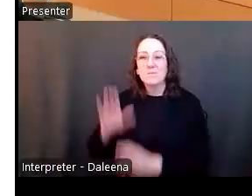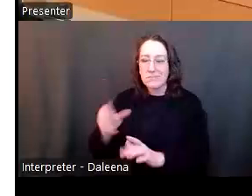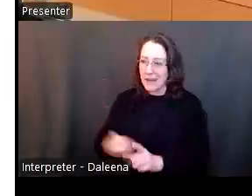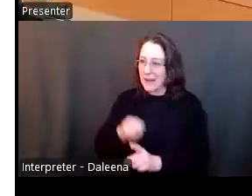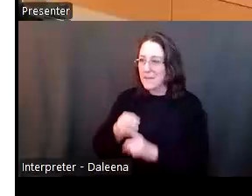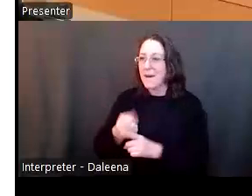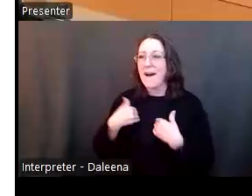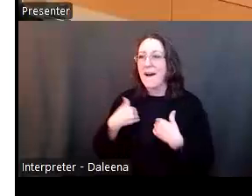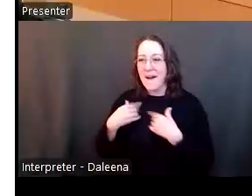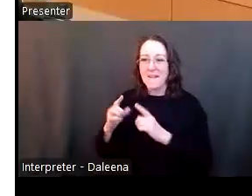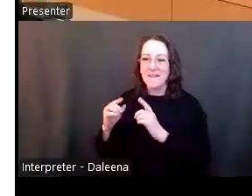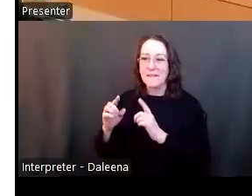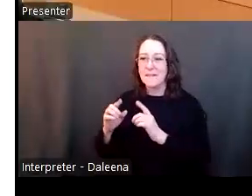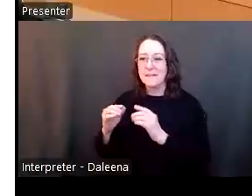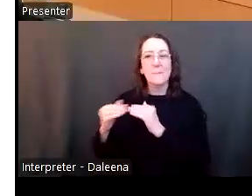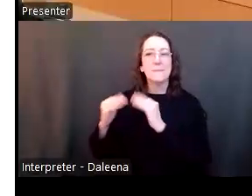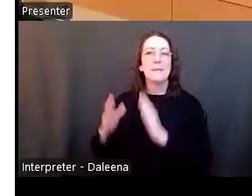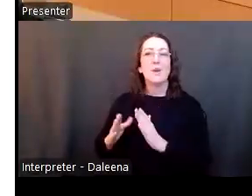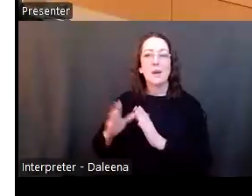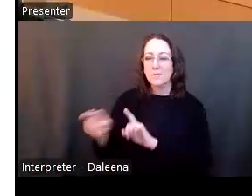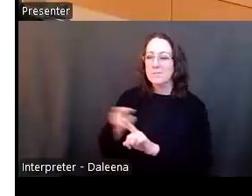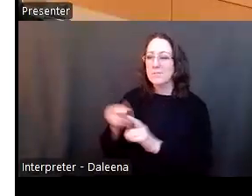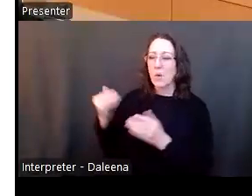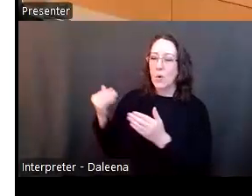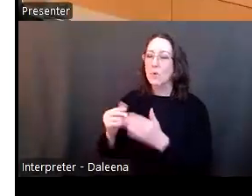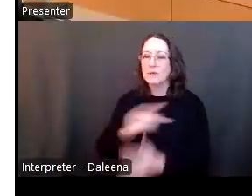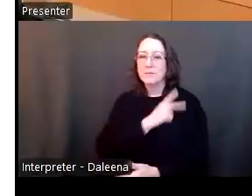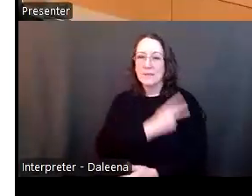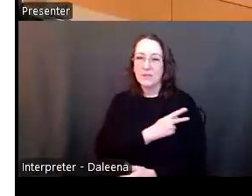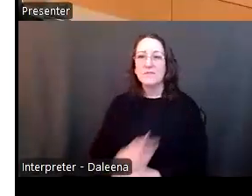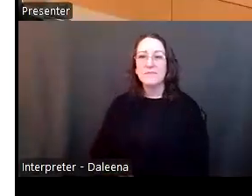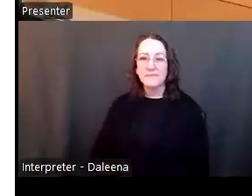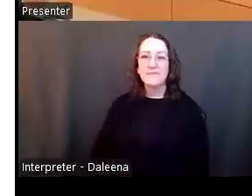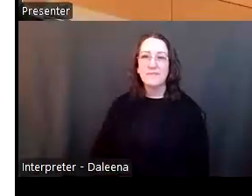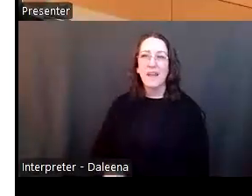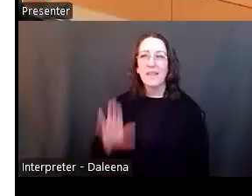pier and having that perspective just a little bit closer to the patient um view of what the reality